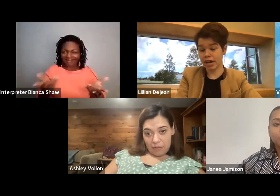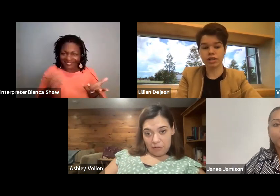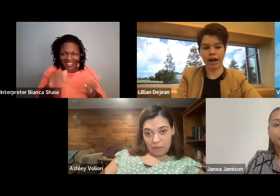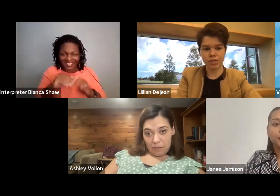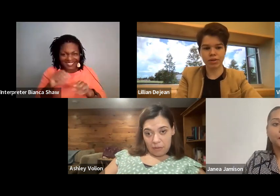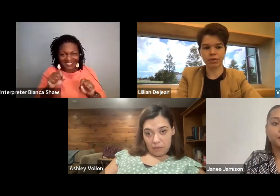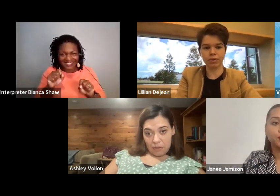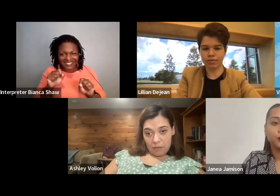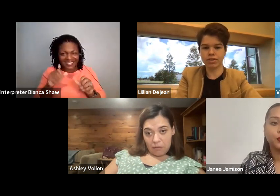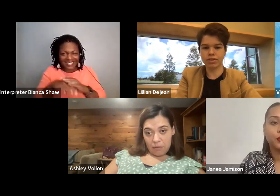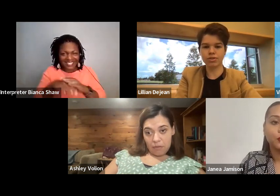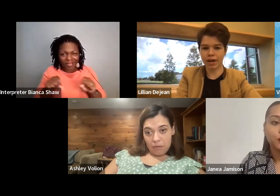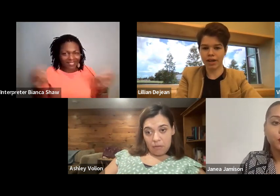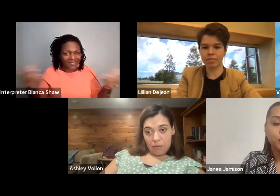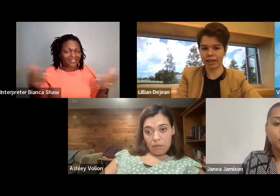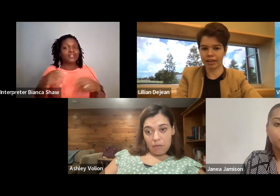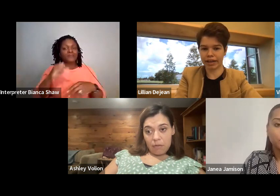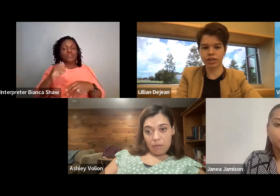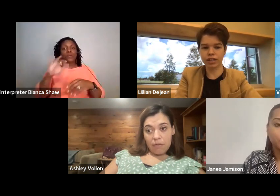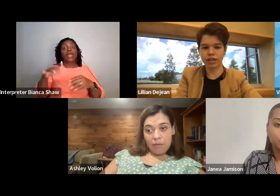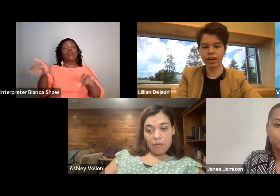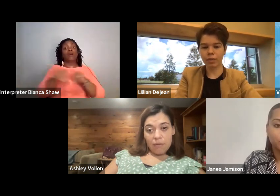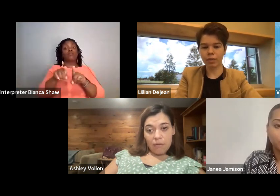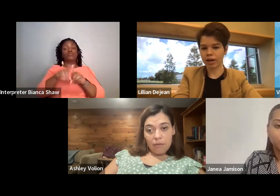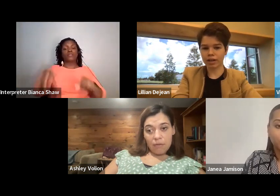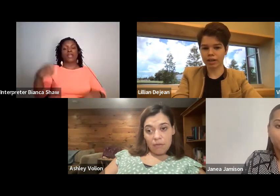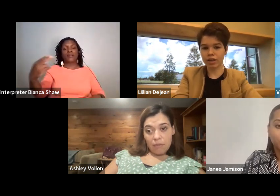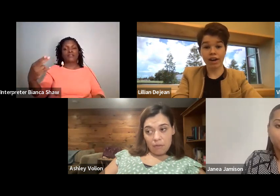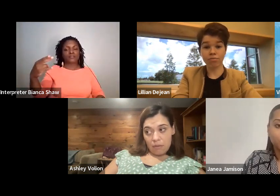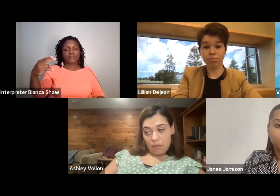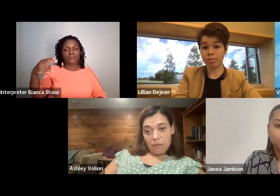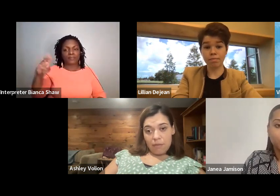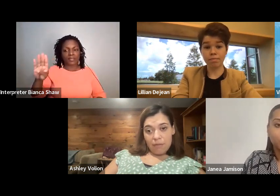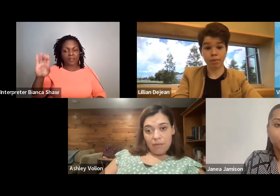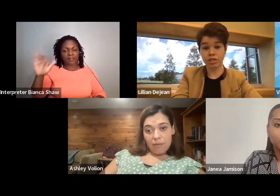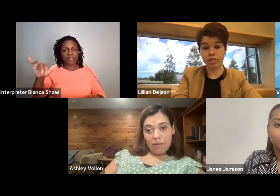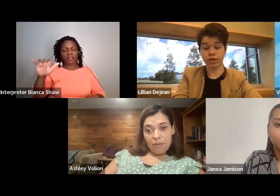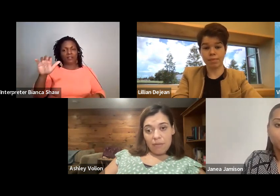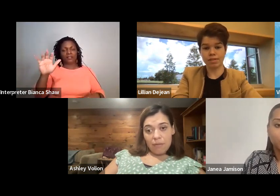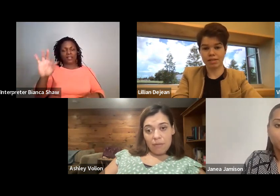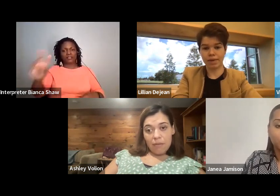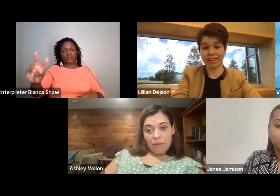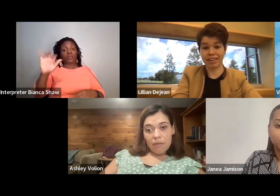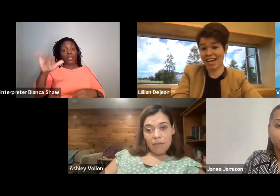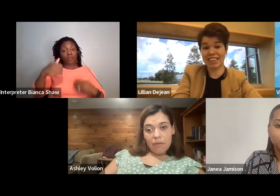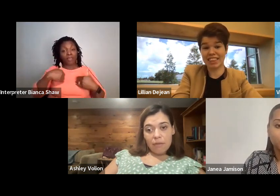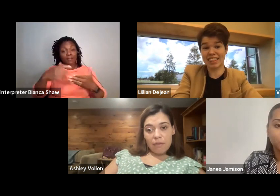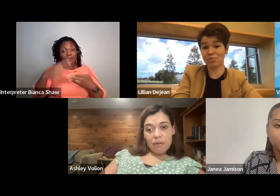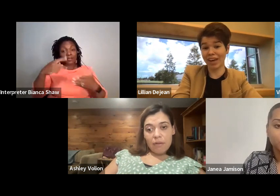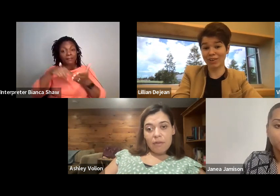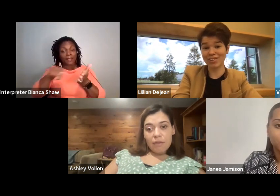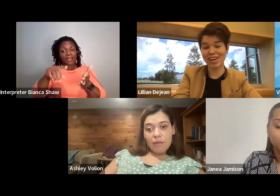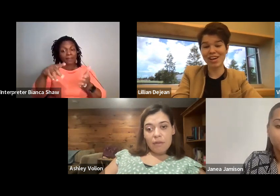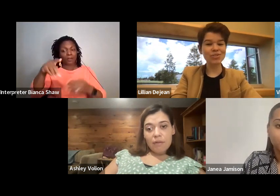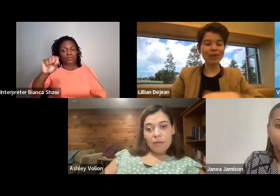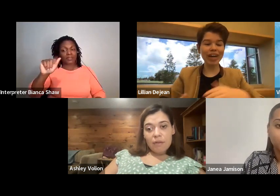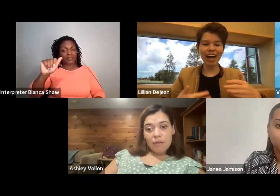Bill 3 52 by by landry where you know you'd have pre-paid postage for absentee ballots, and that failed.